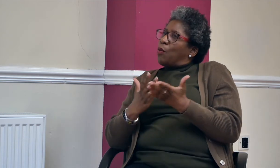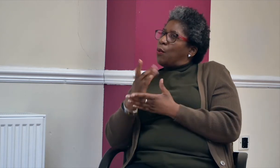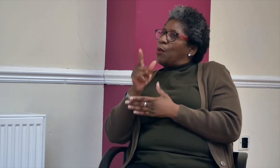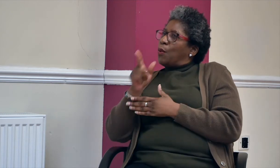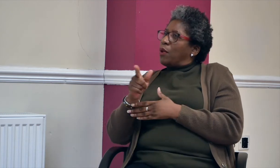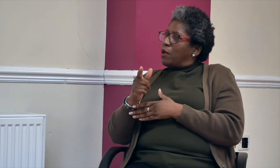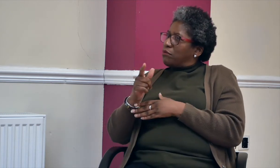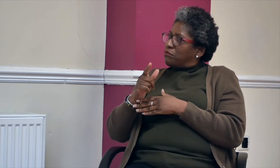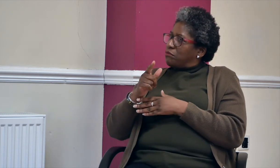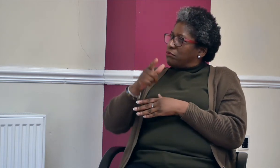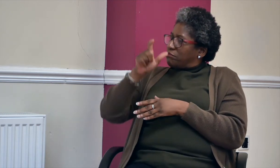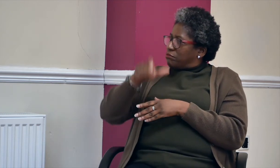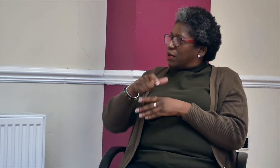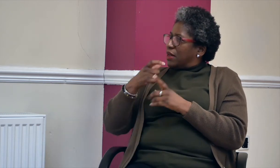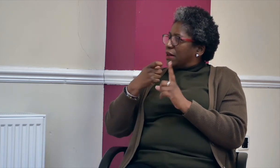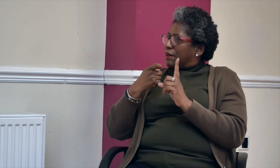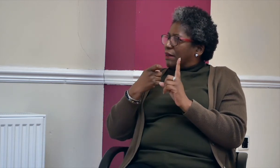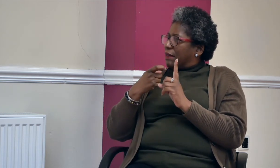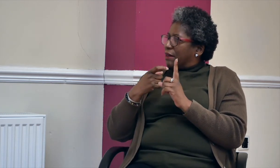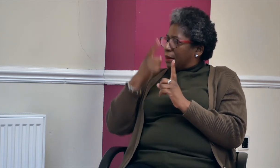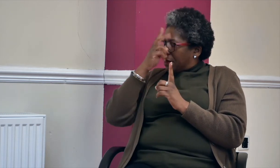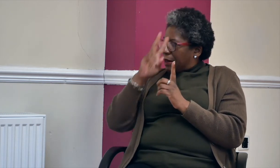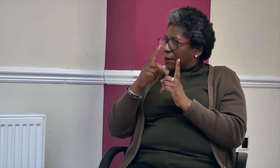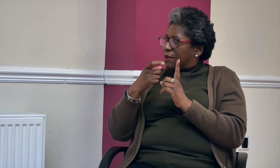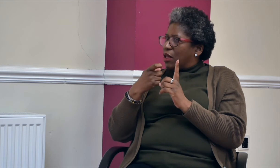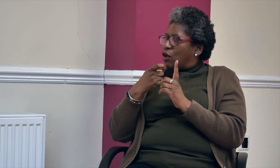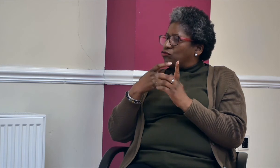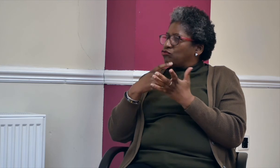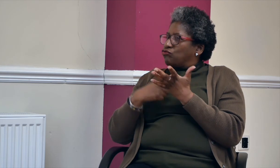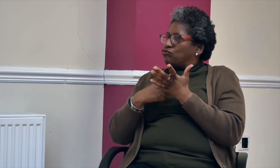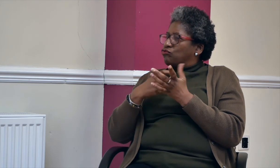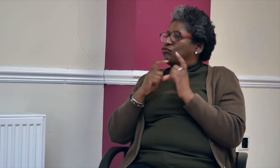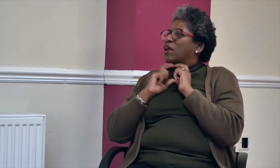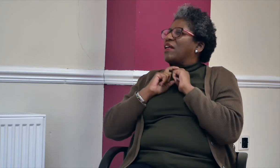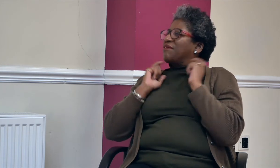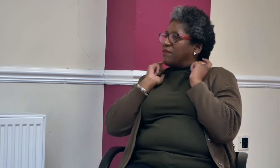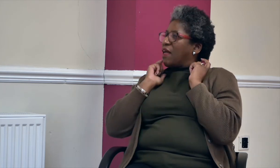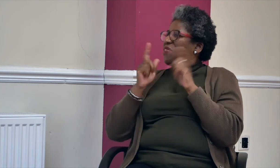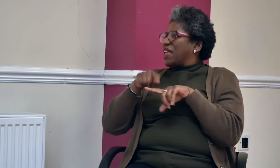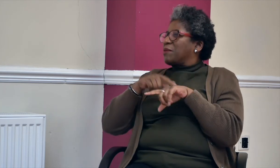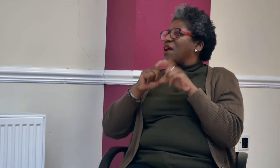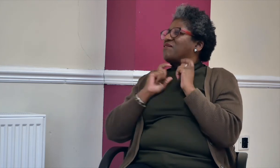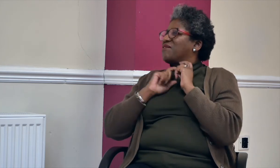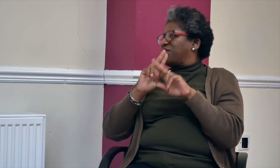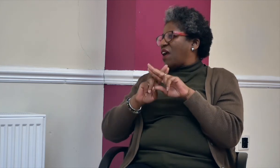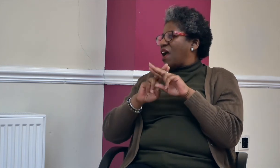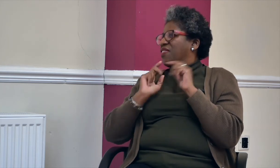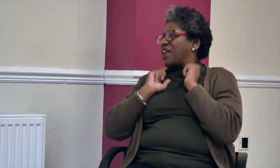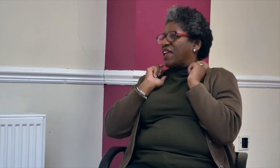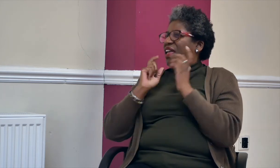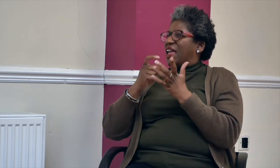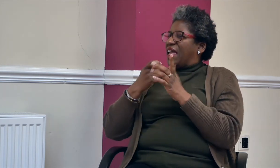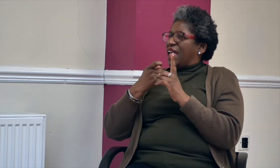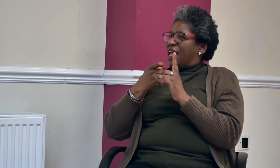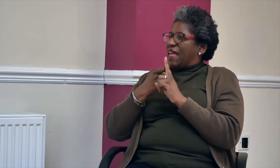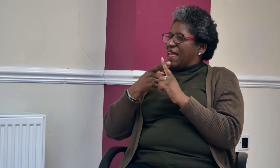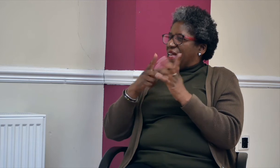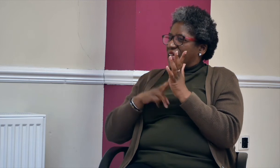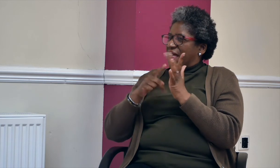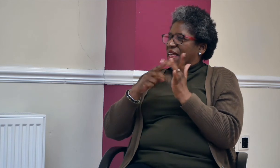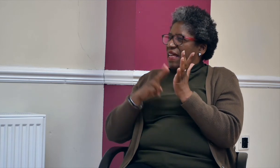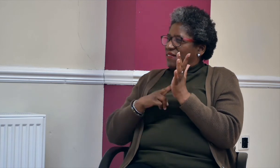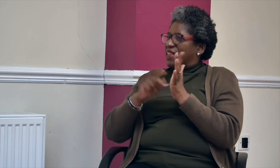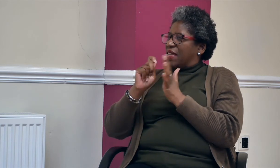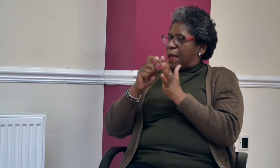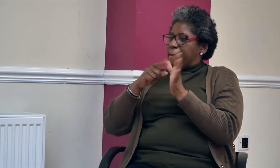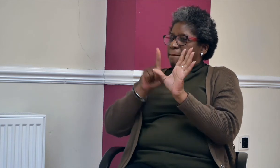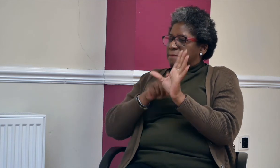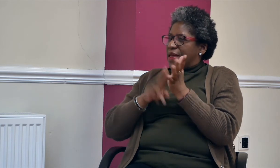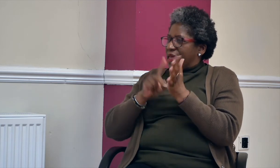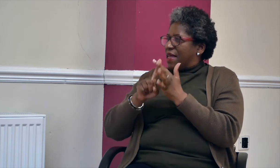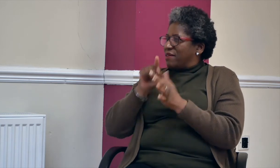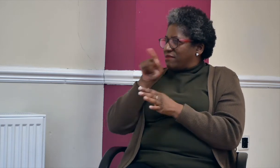Father Kevin Payne started it.